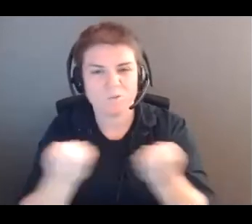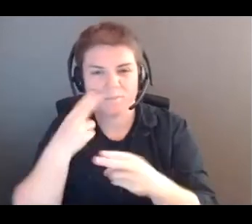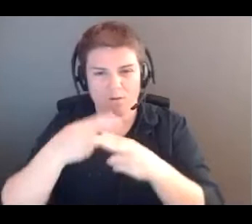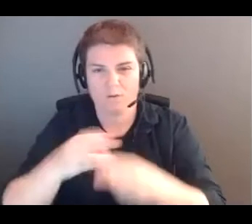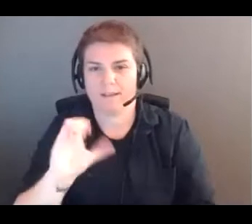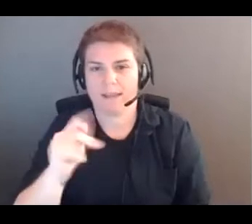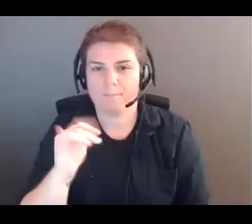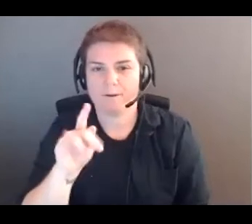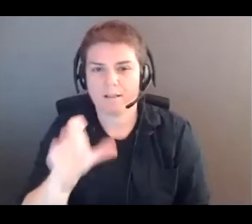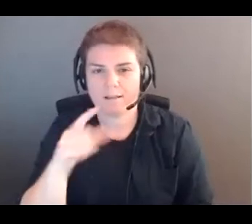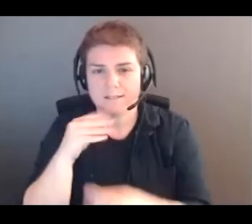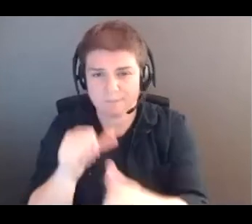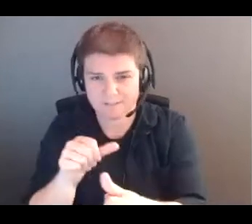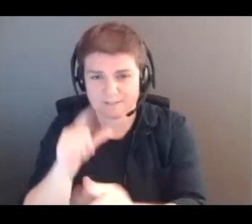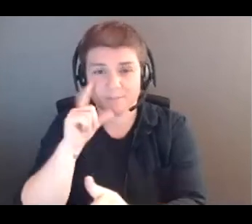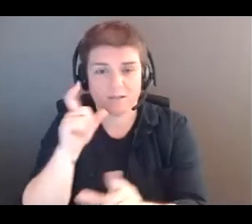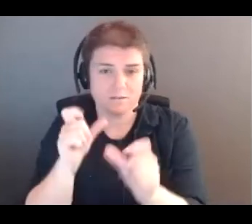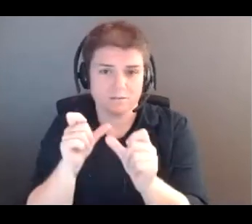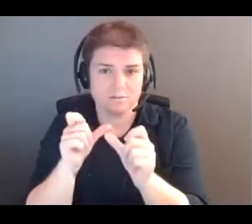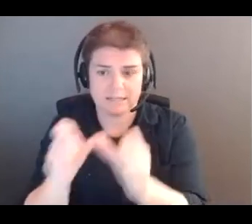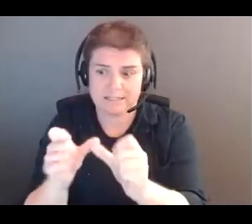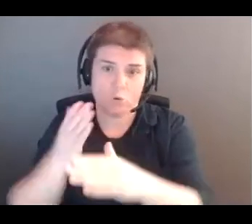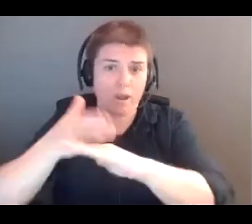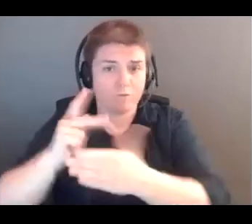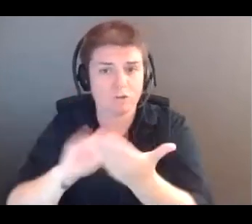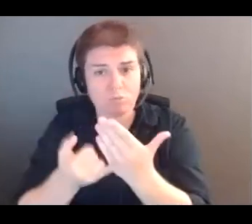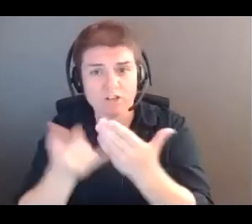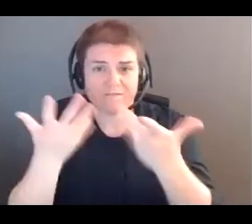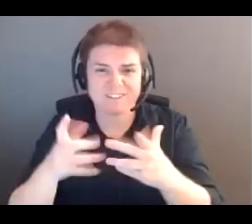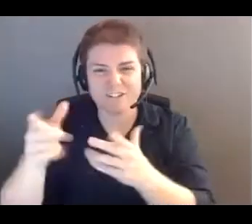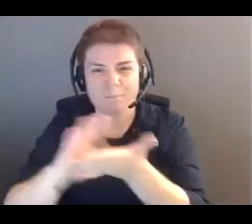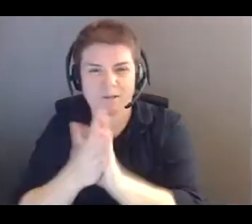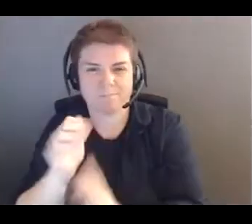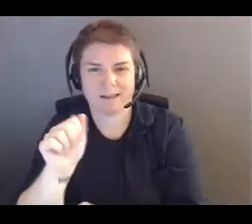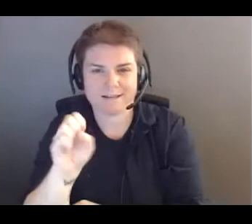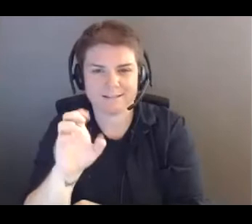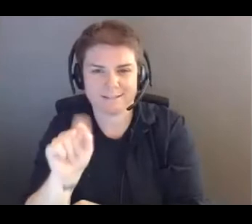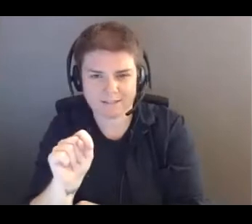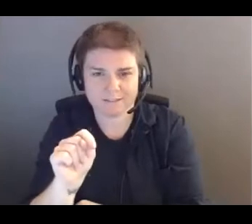because they outlast the duration of the project and become an asset, unlike materials or supplies